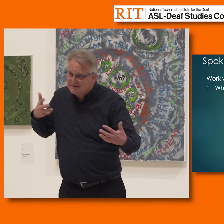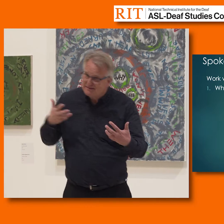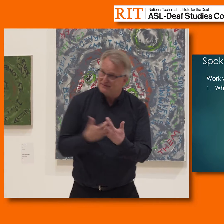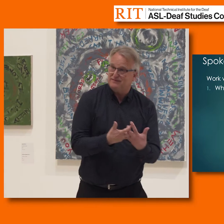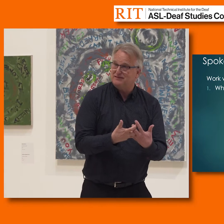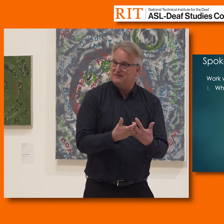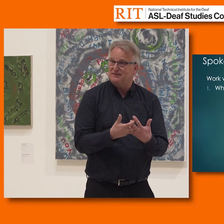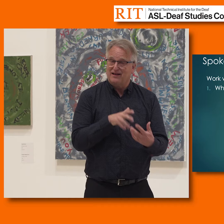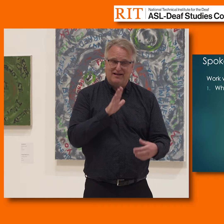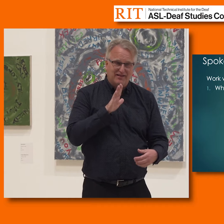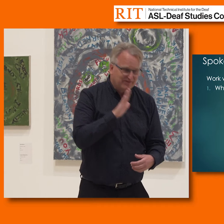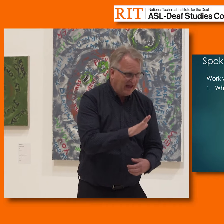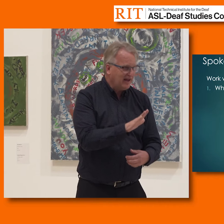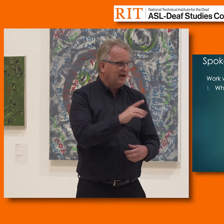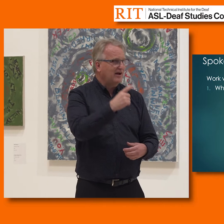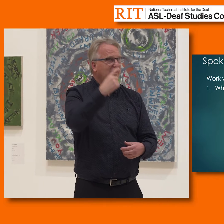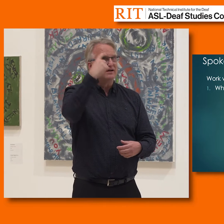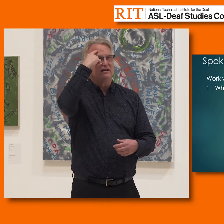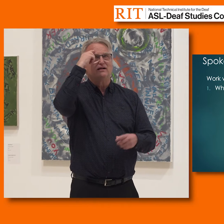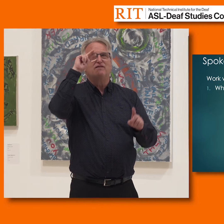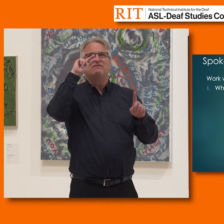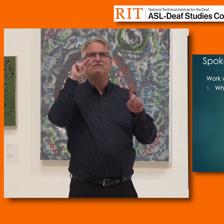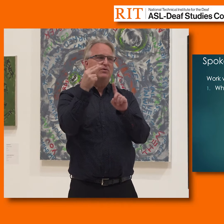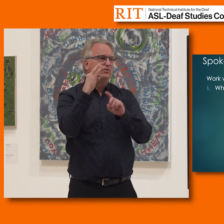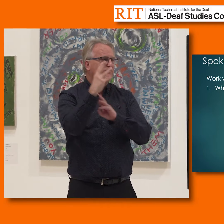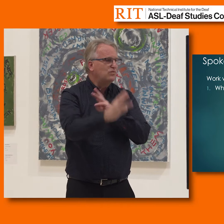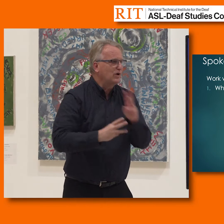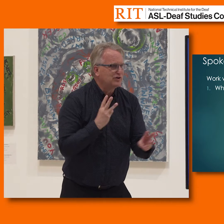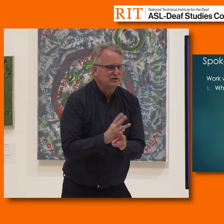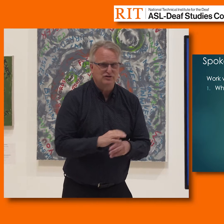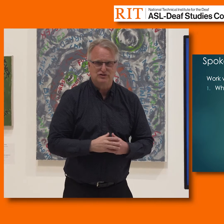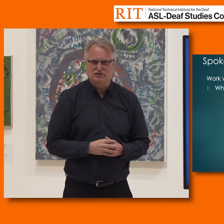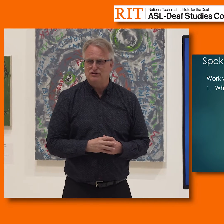So, interpreters have to be ready to accommodate someone that may be language deprived